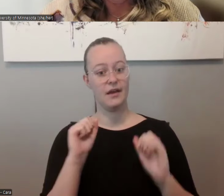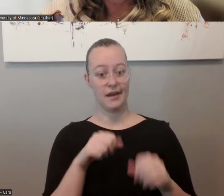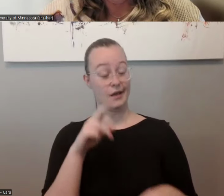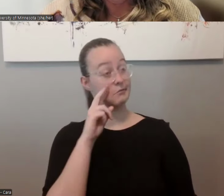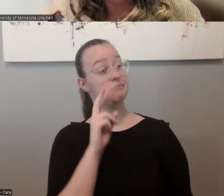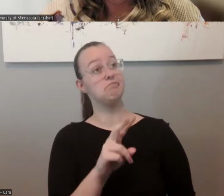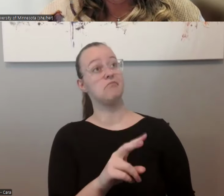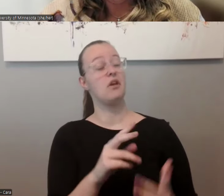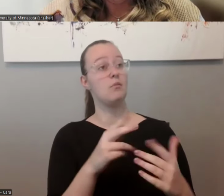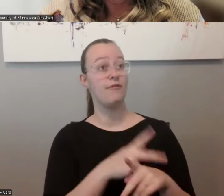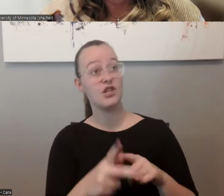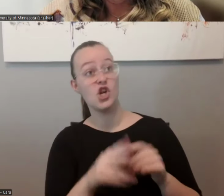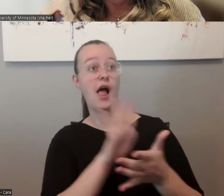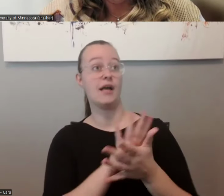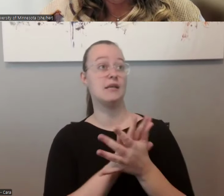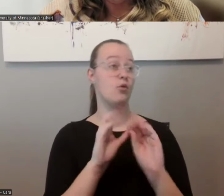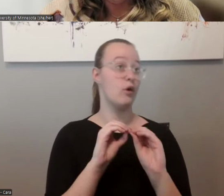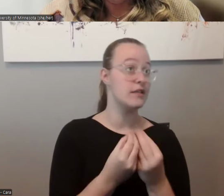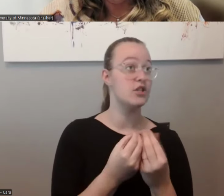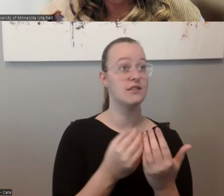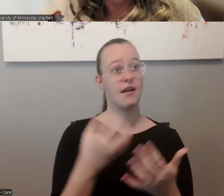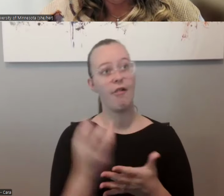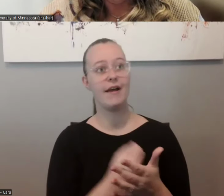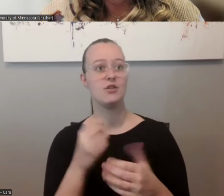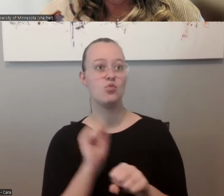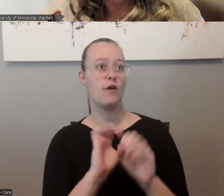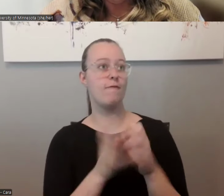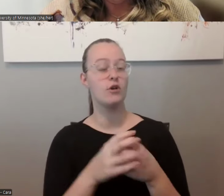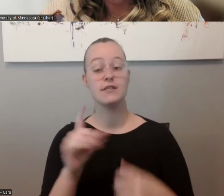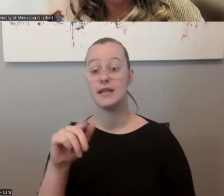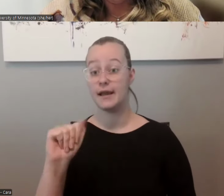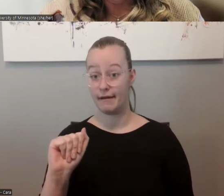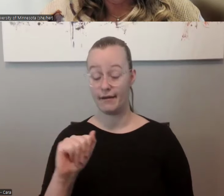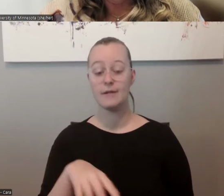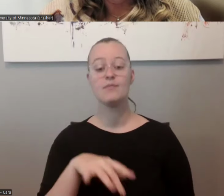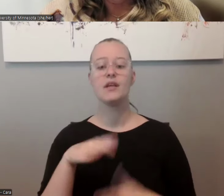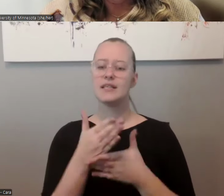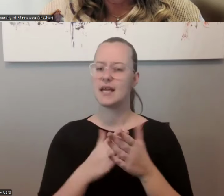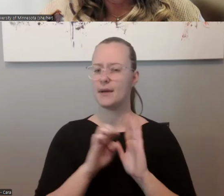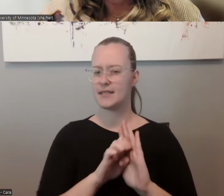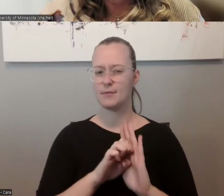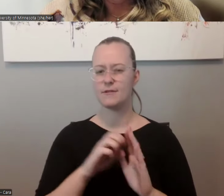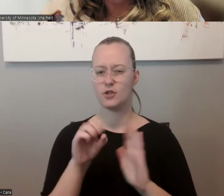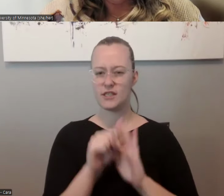various professional and academic organizations that collect workforce data. Some of the examples of state initiatives we